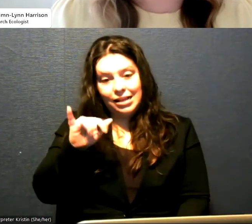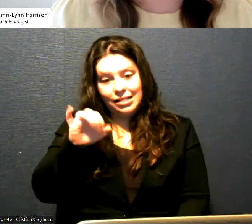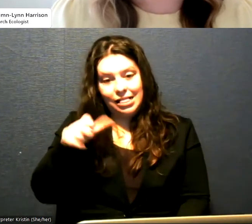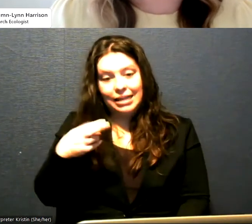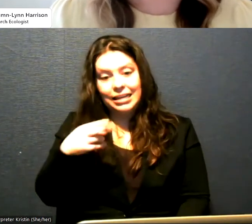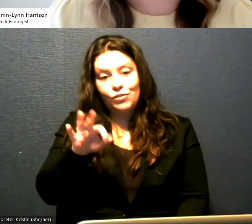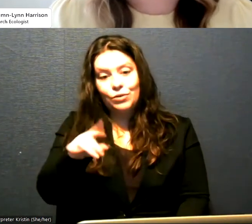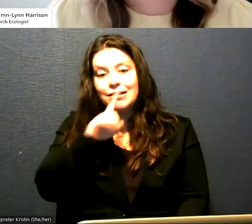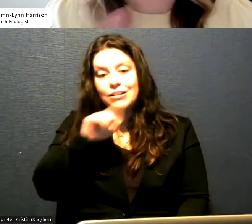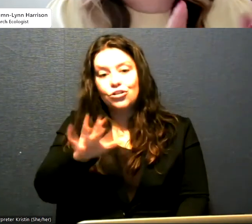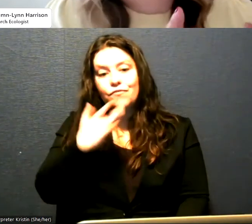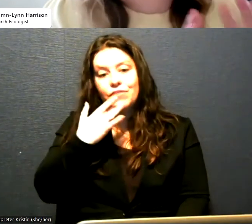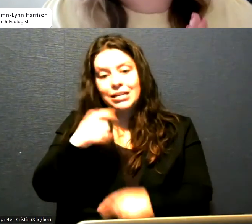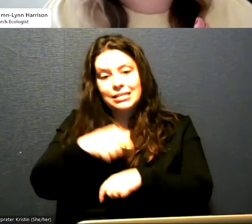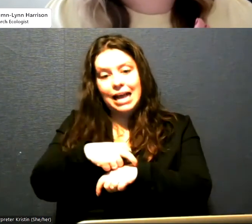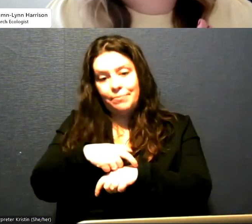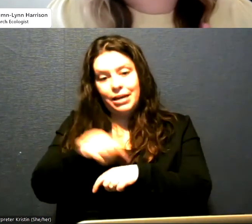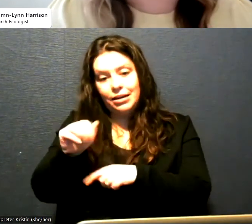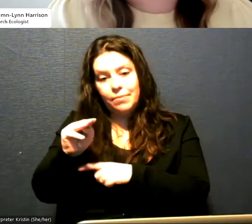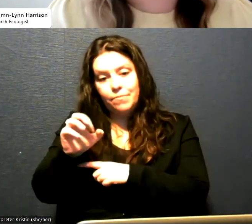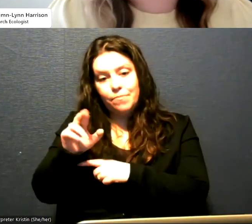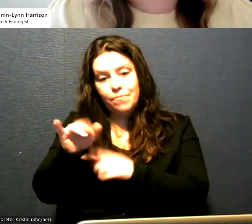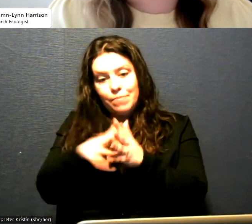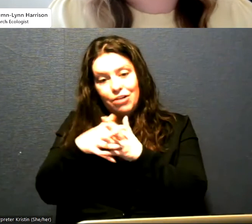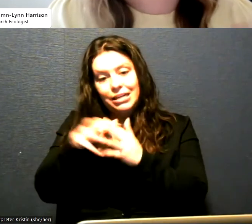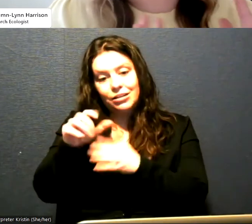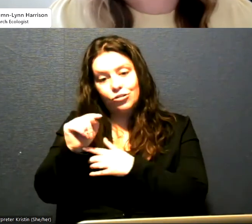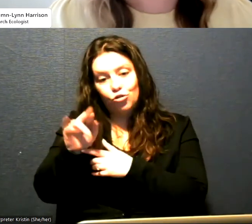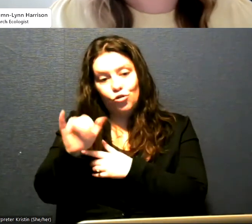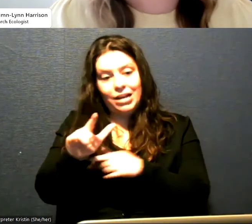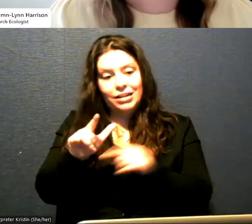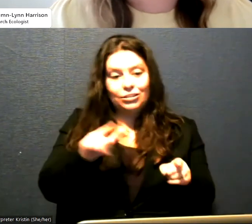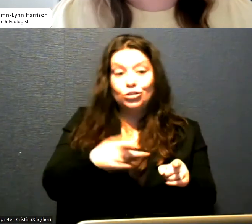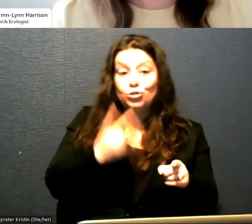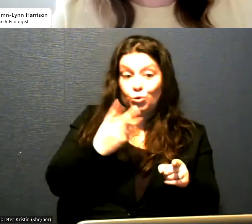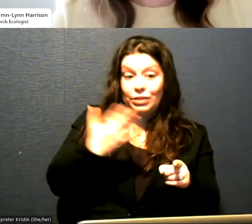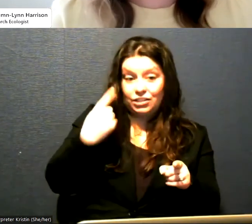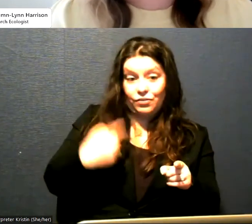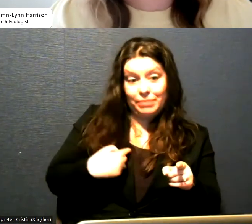Autumn-Lynn: I think uh two things, so you saw that pure recovery joy - definitely a favorite moment, um